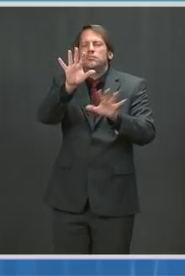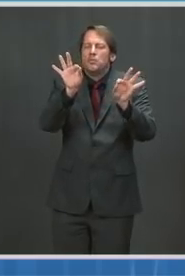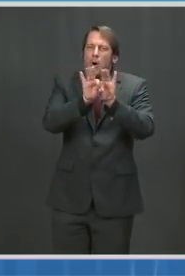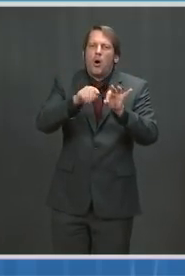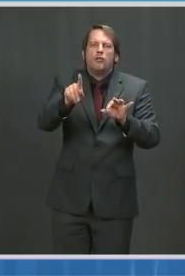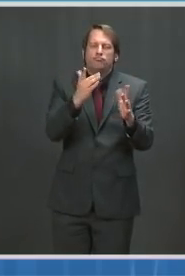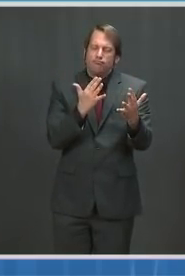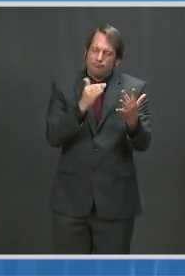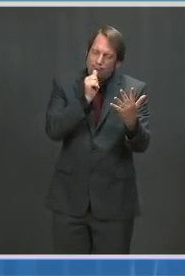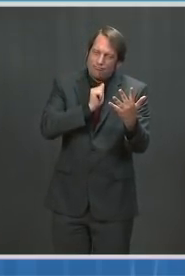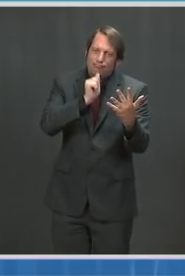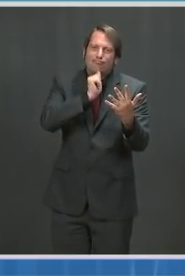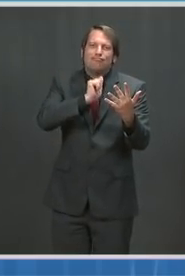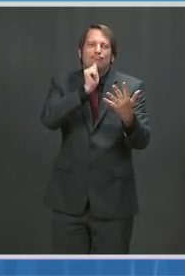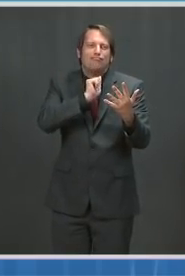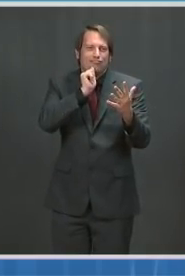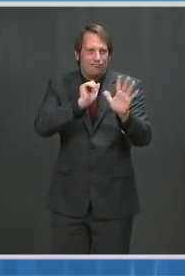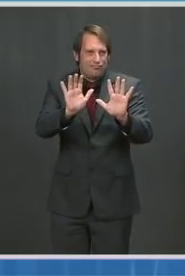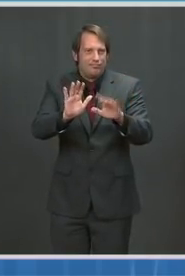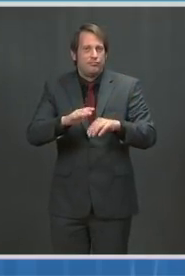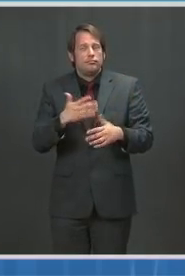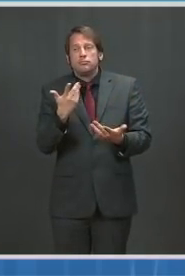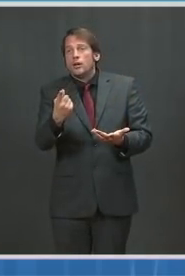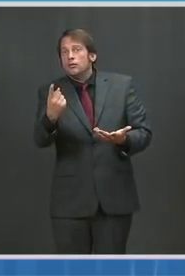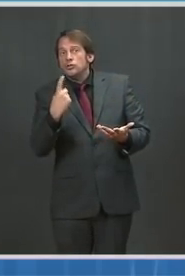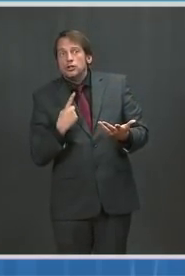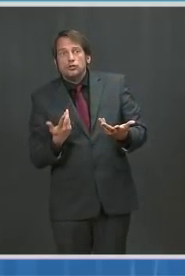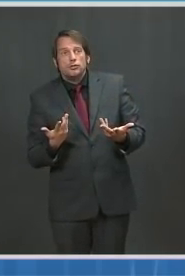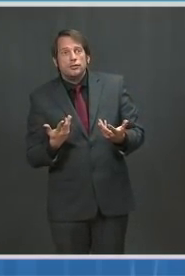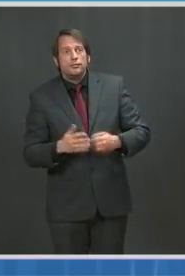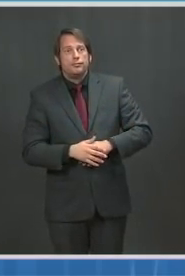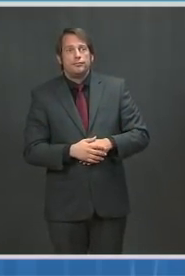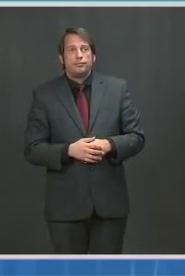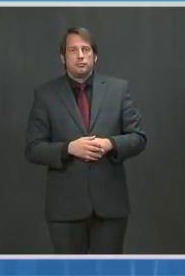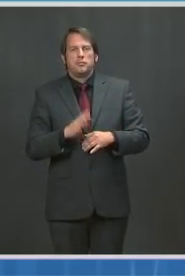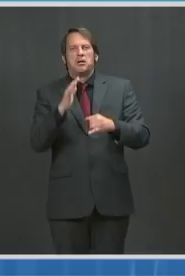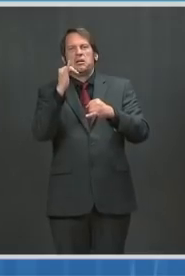Mr. Slavitt: Great. Another question? Moderator: Last question. Let's go to Lev Facher at STAT News.